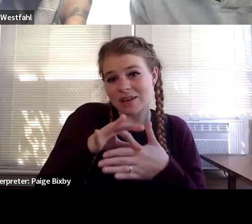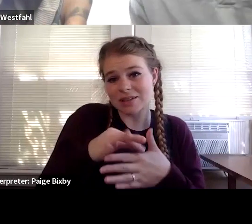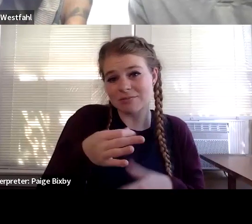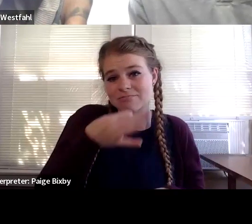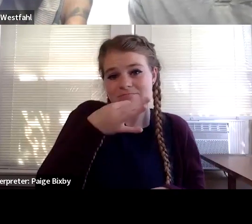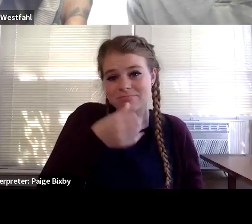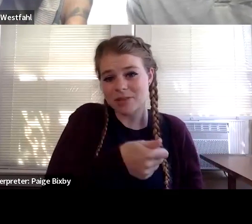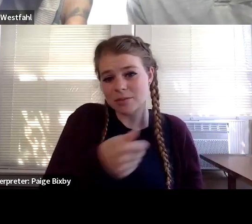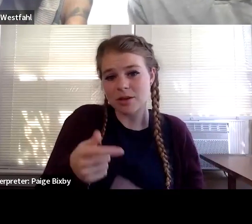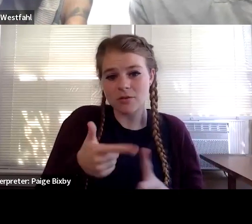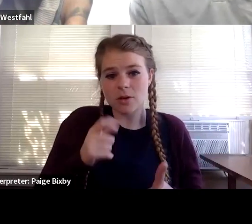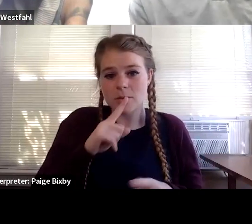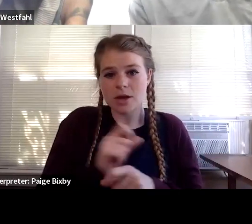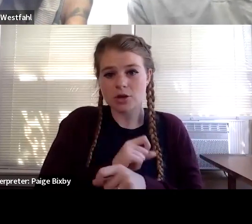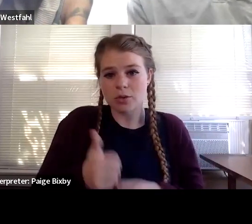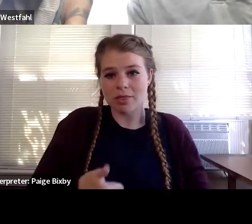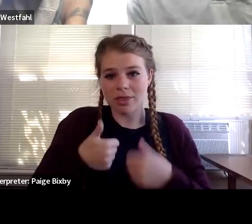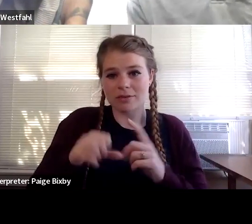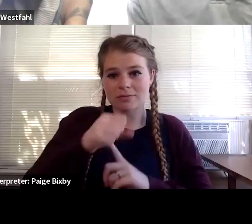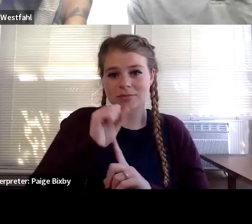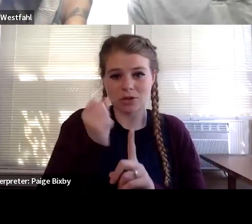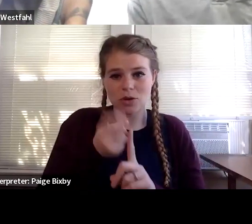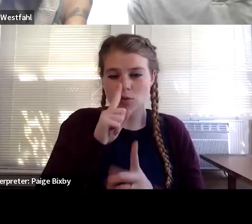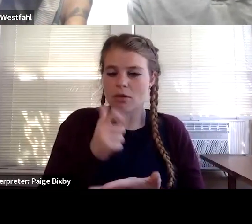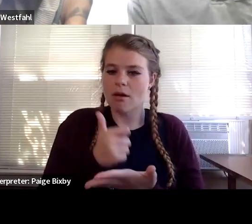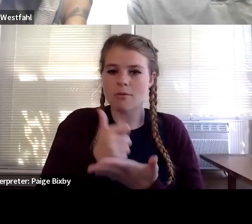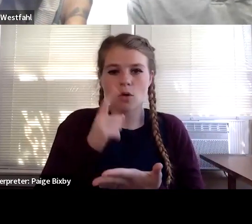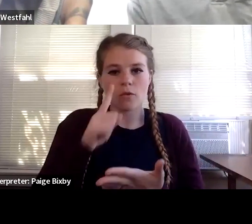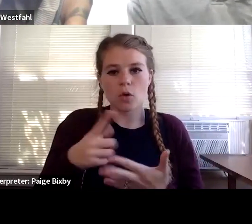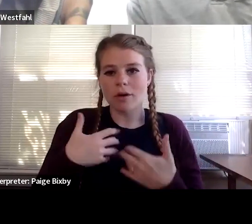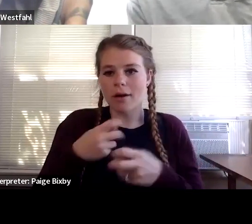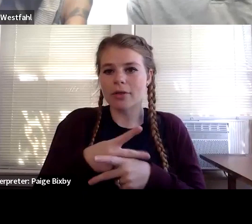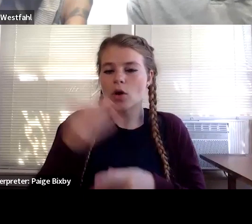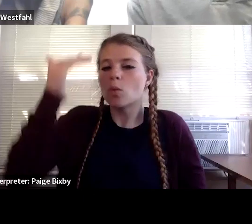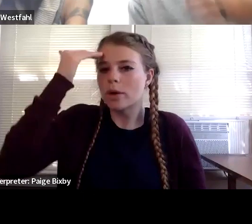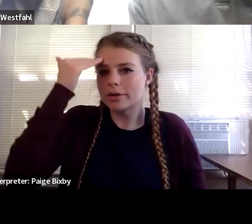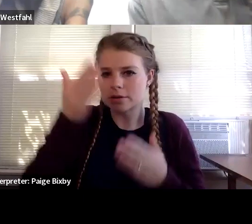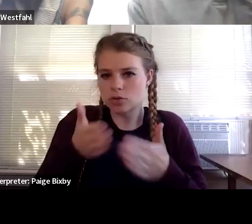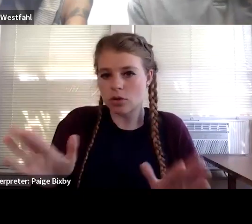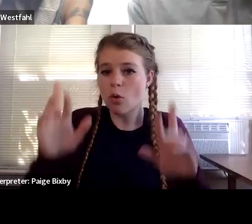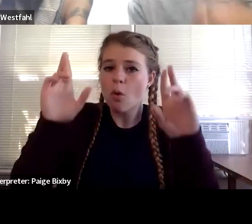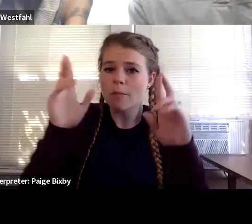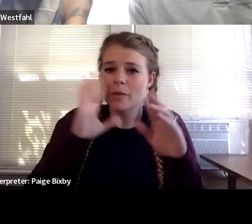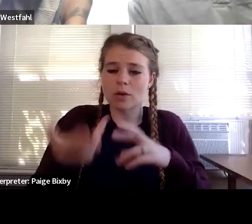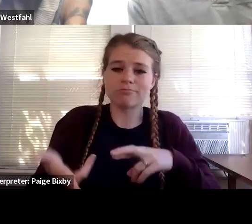it's so, so important to increasing healthcare awareness and just, you know, hopefully it will lead to better healthcare outcomes from our folks.